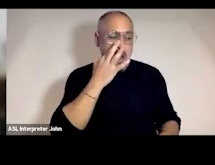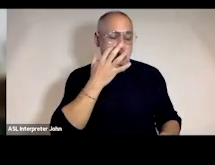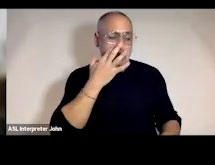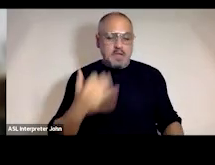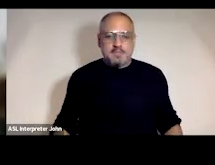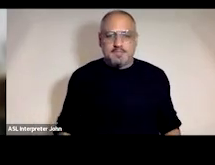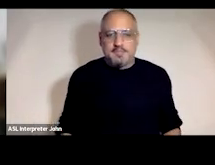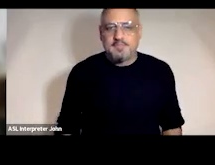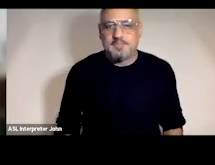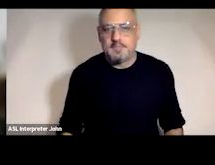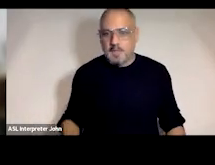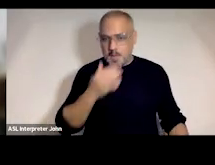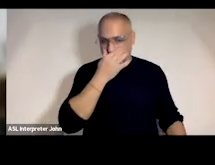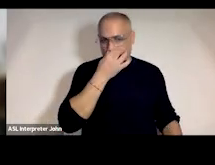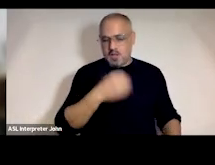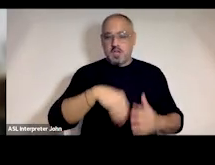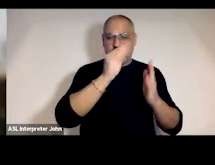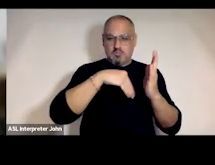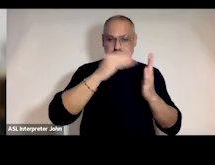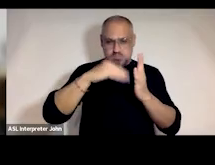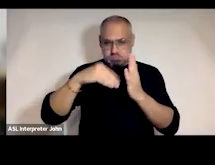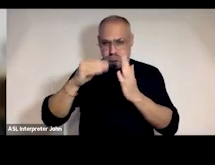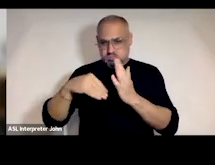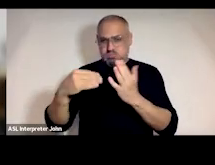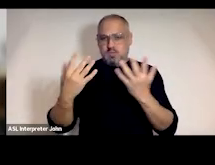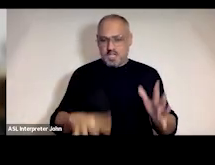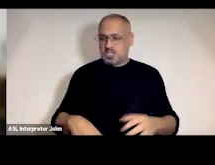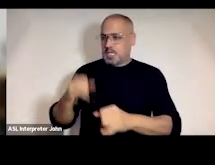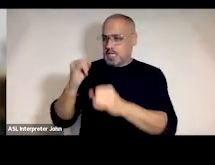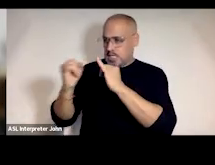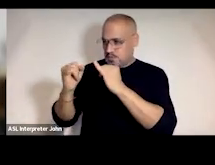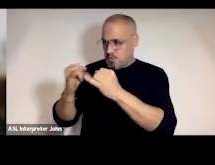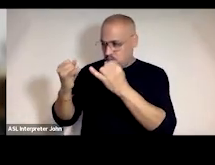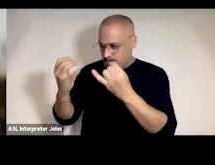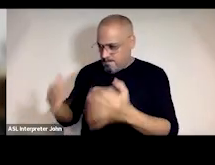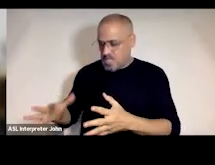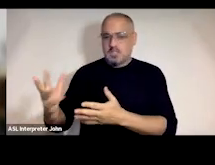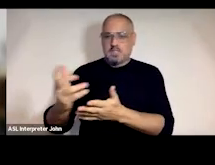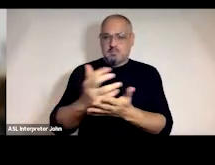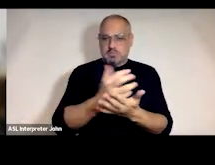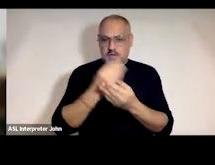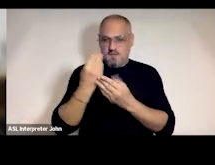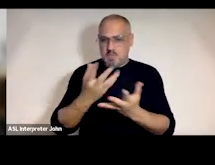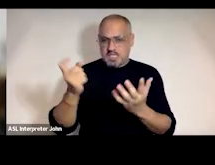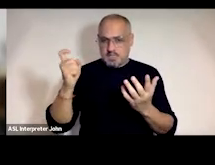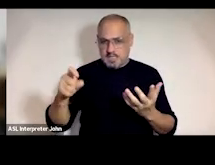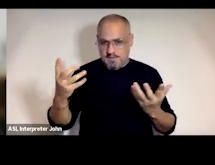Okay, so you've completed all of your interviews, you've gathered all of the information needed to fill out the forms,